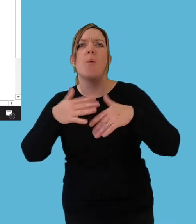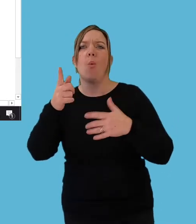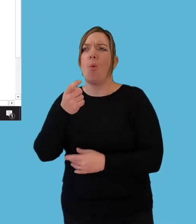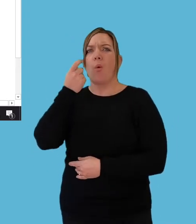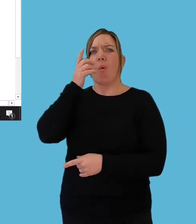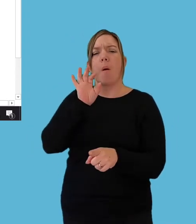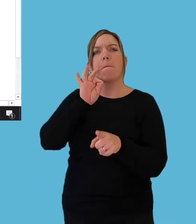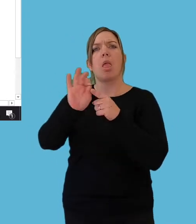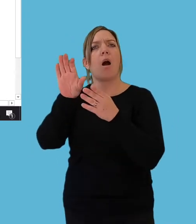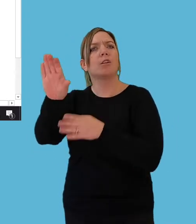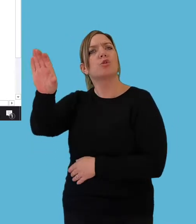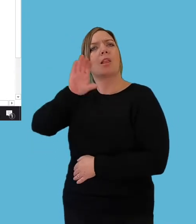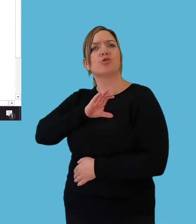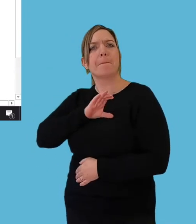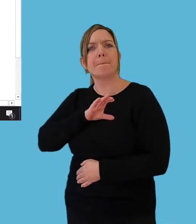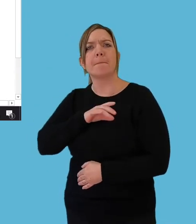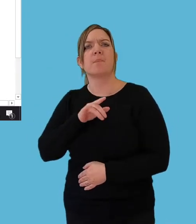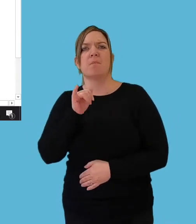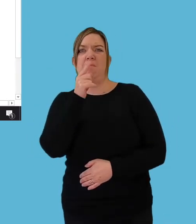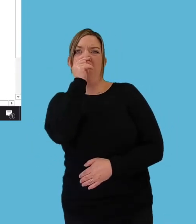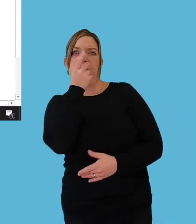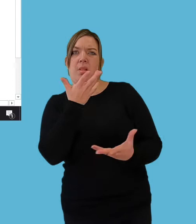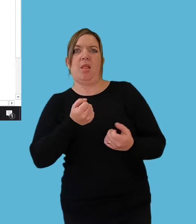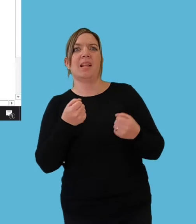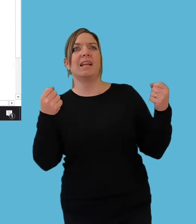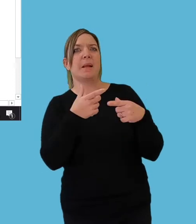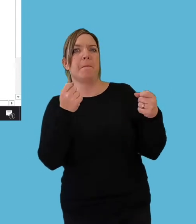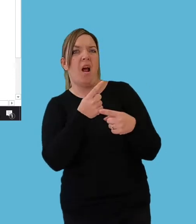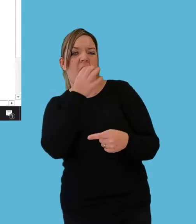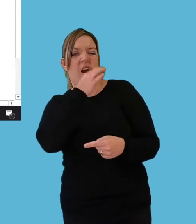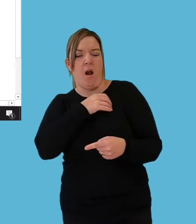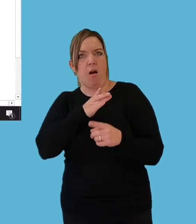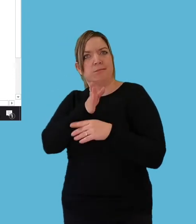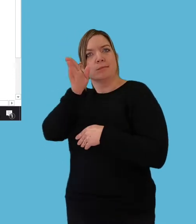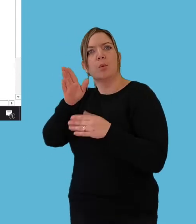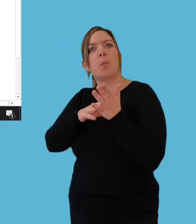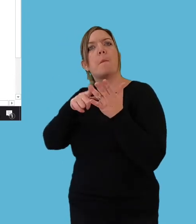applying to one of our scholarships, you will probably get an email from us which signposts you to Moodle.